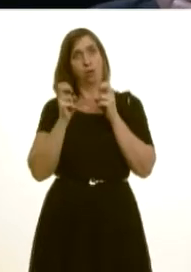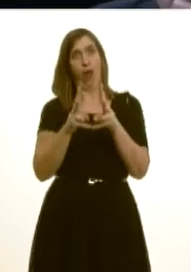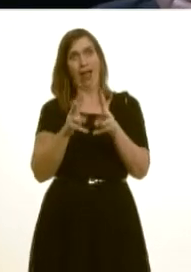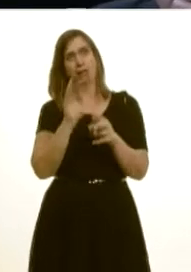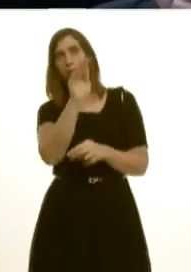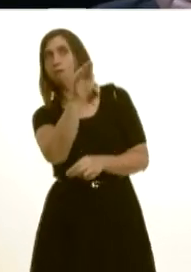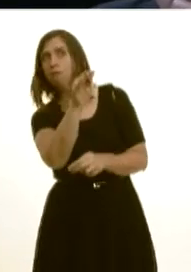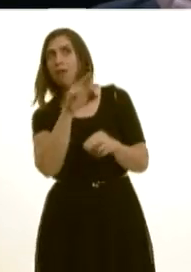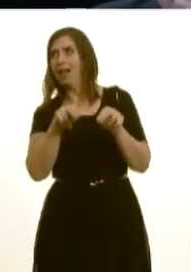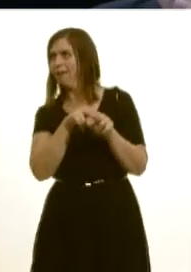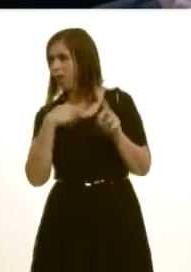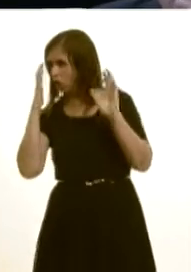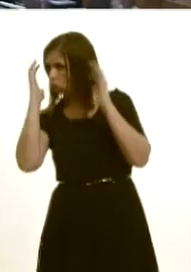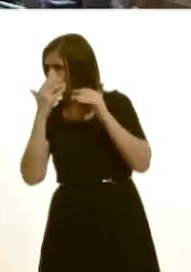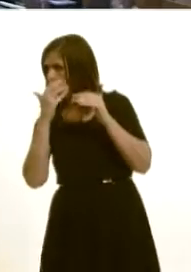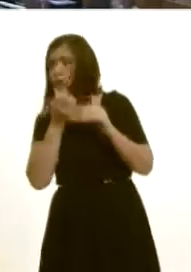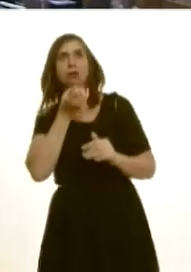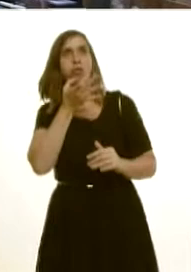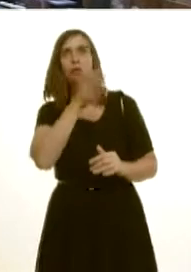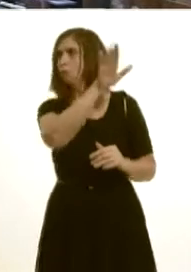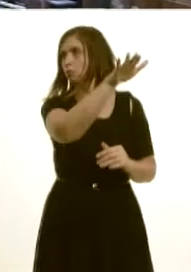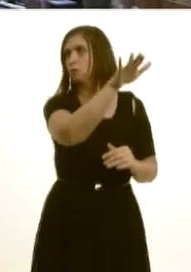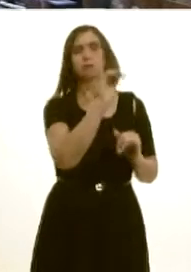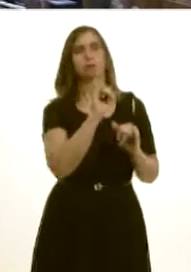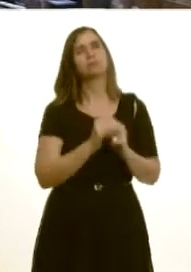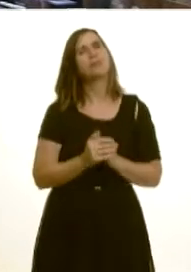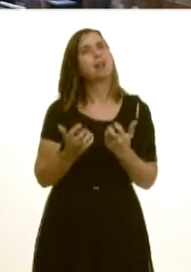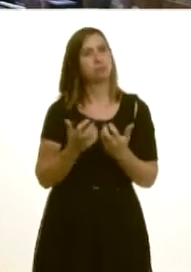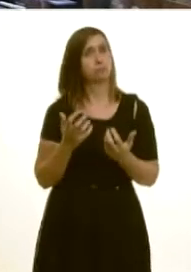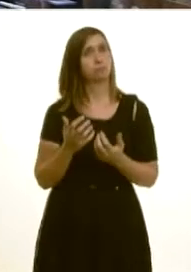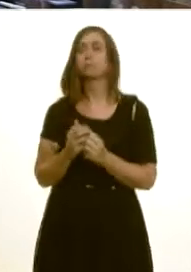wants to raise concerns? Carwyn Jones: These matters are currently